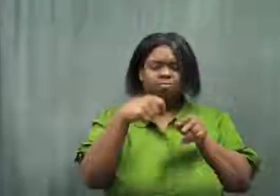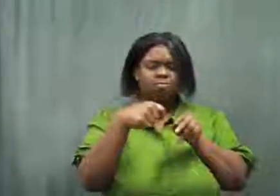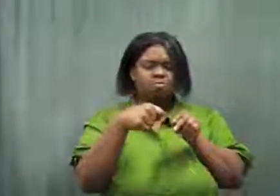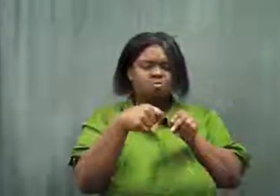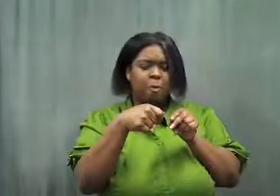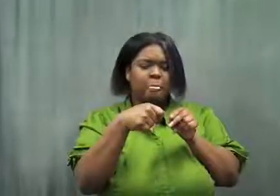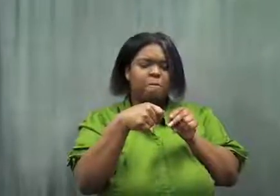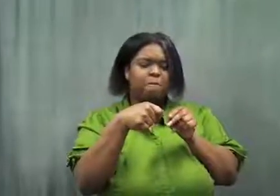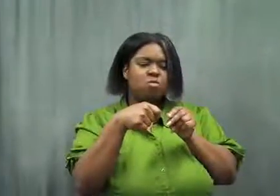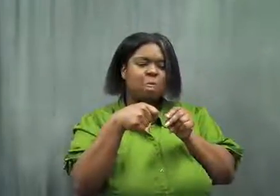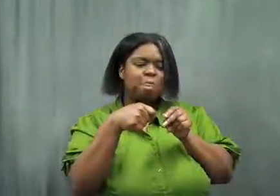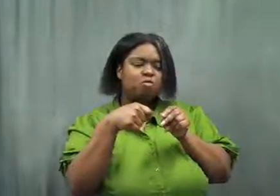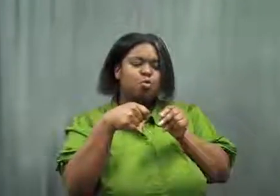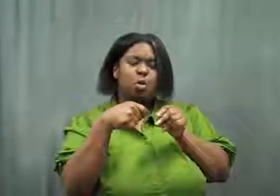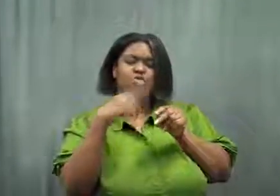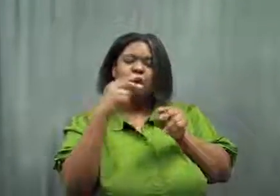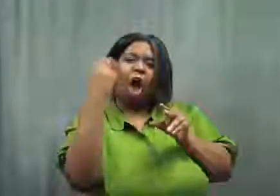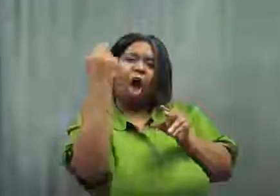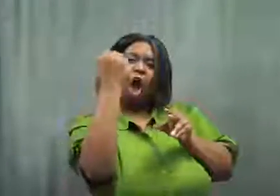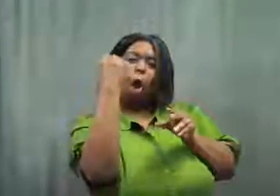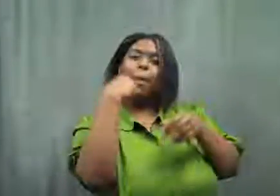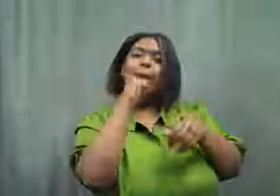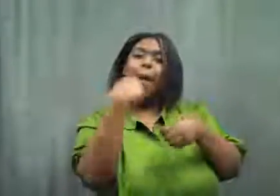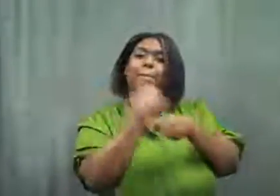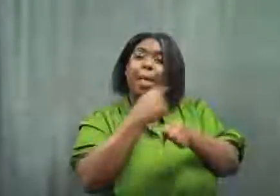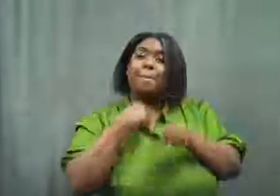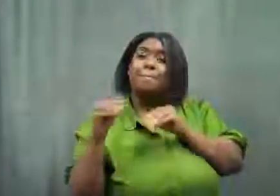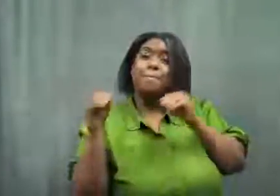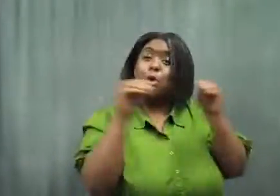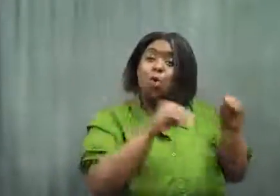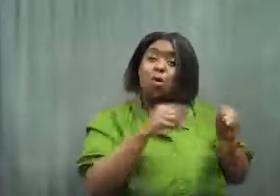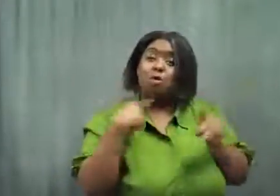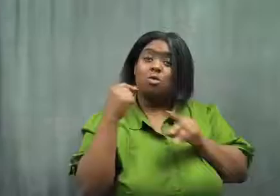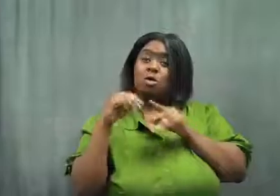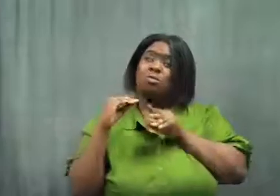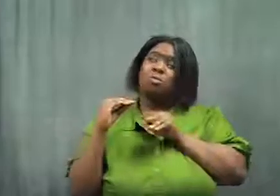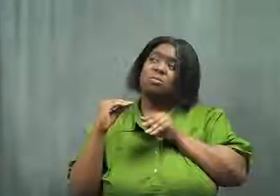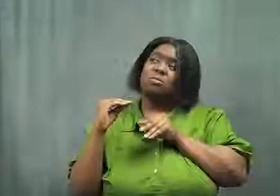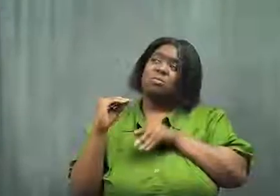She pulled the comb through my hair, holding it so I would't move.